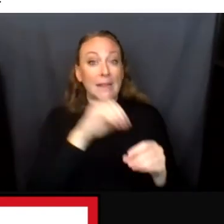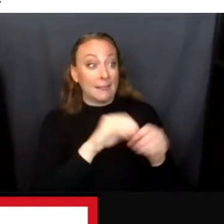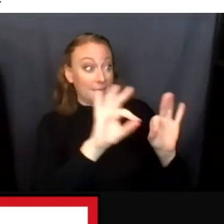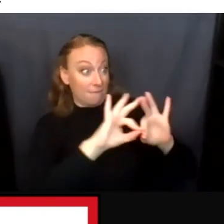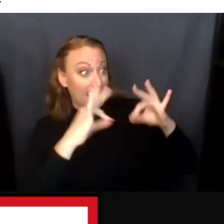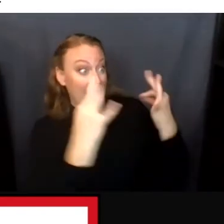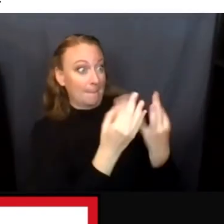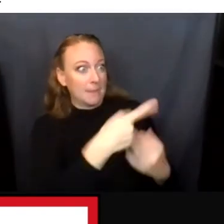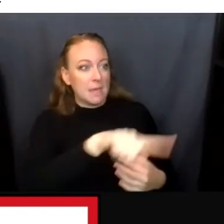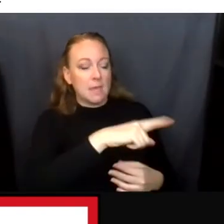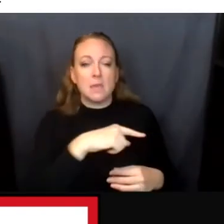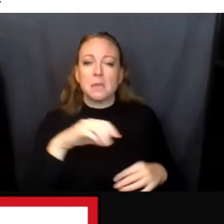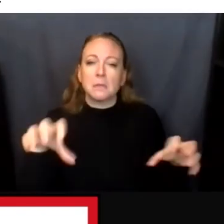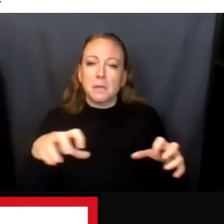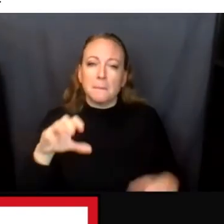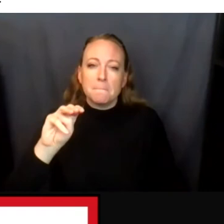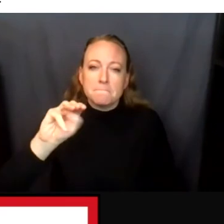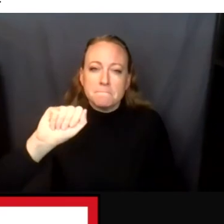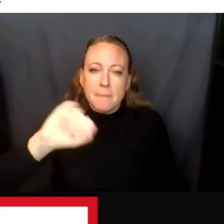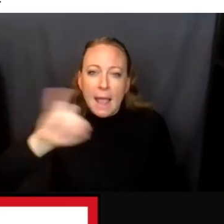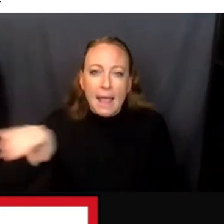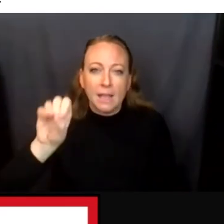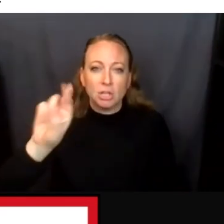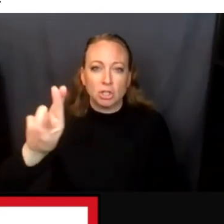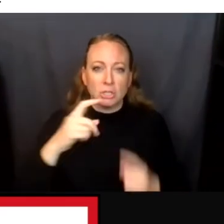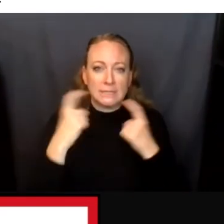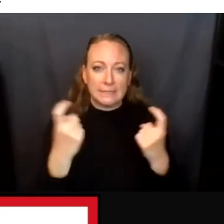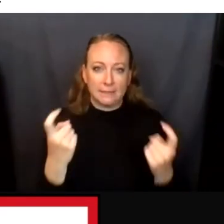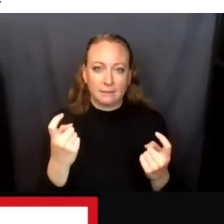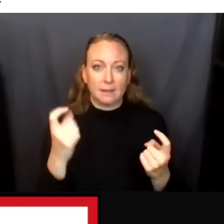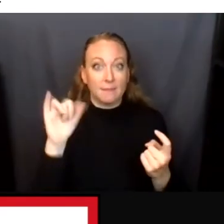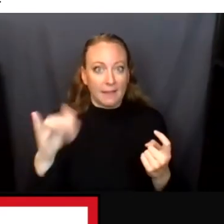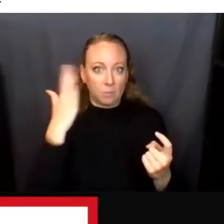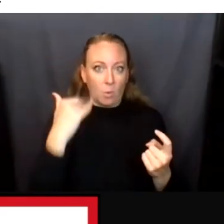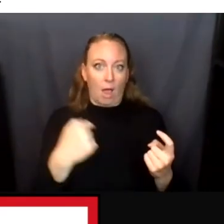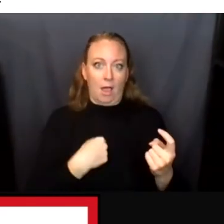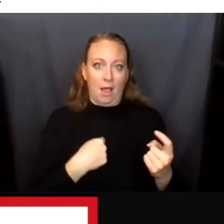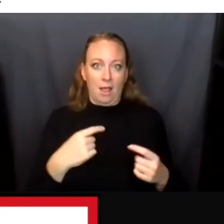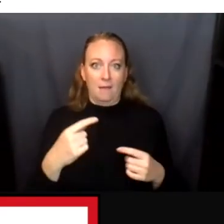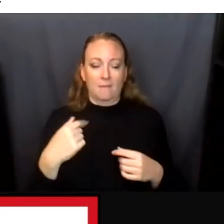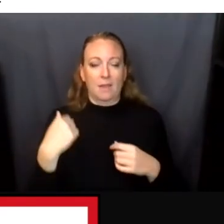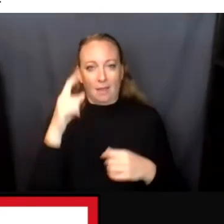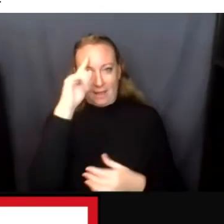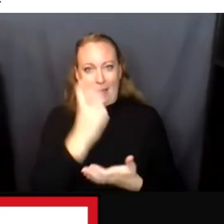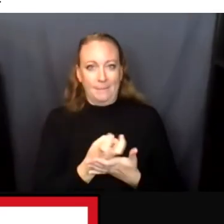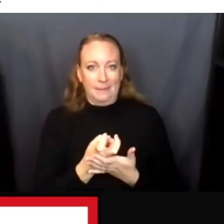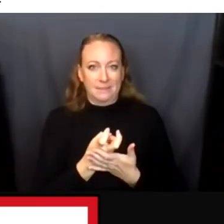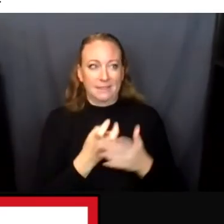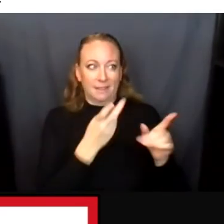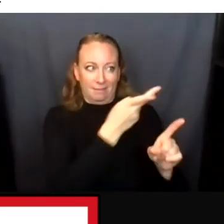And that God was letting everybody know that that family had done that.